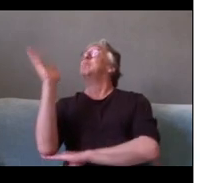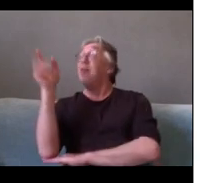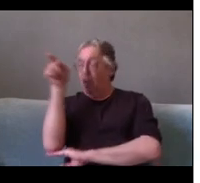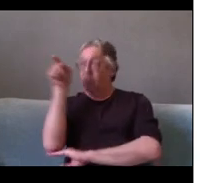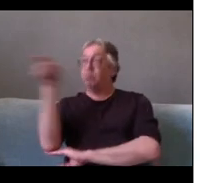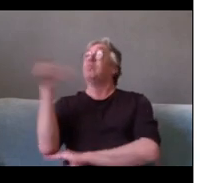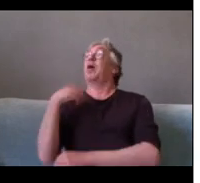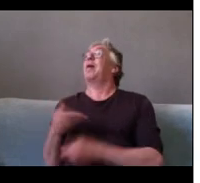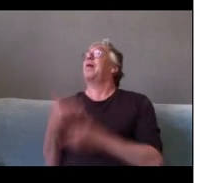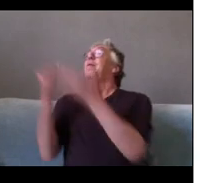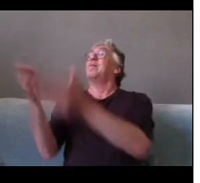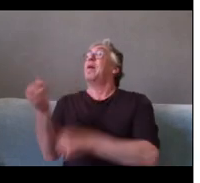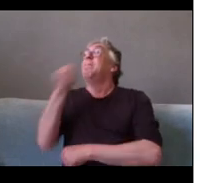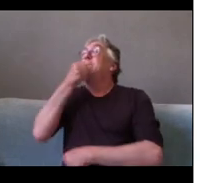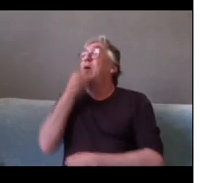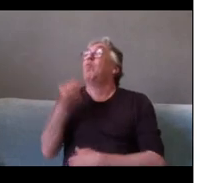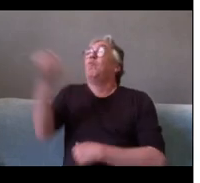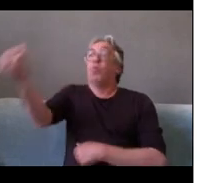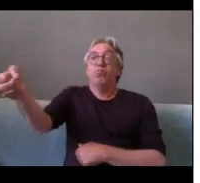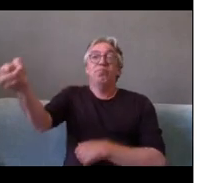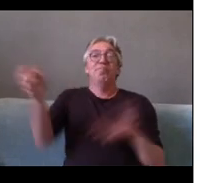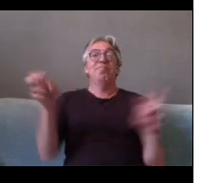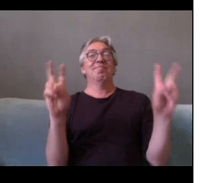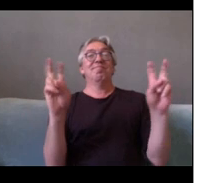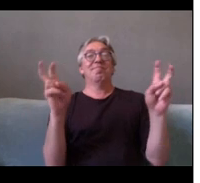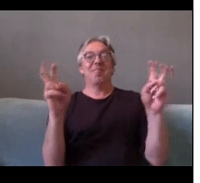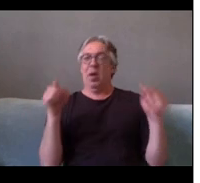So it'd get confusing if all of the microphones were open.